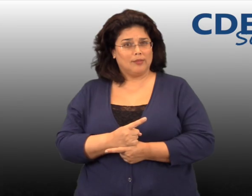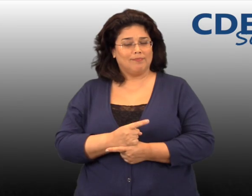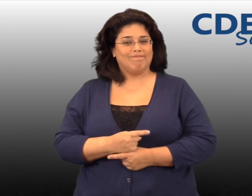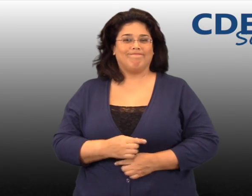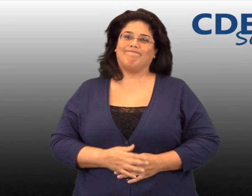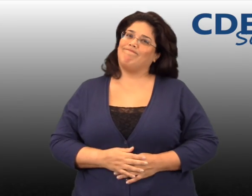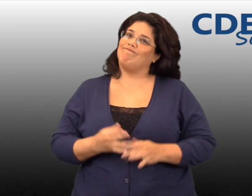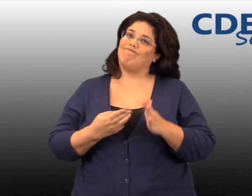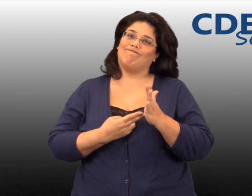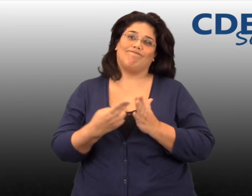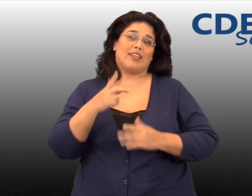In all honesty, no.